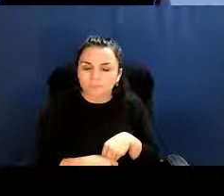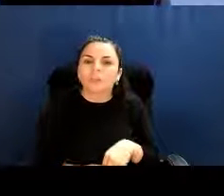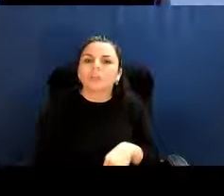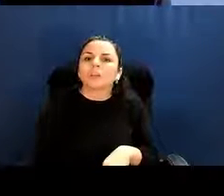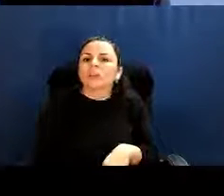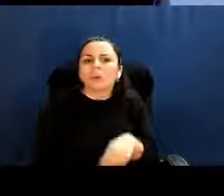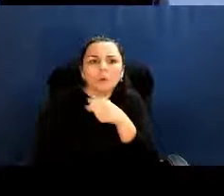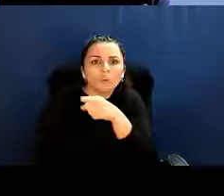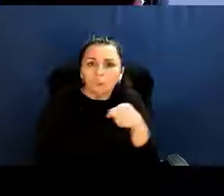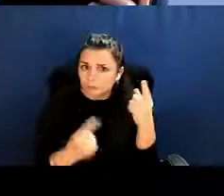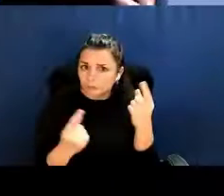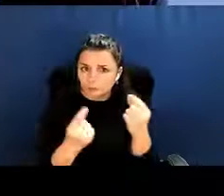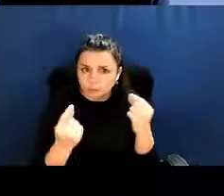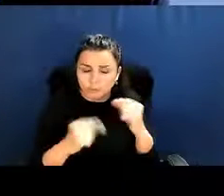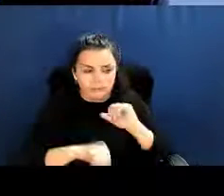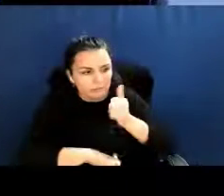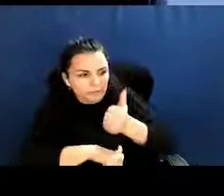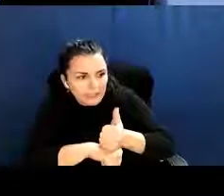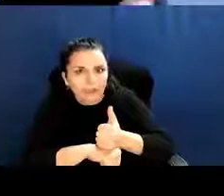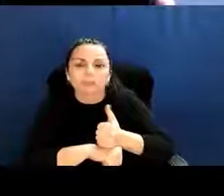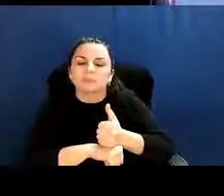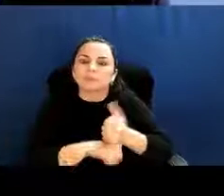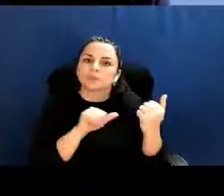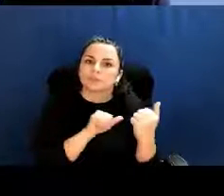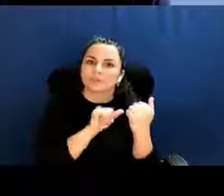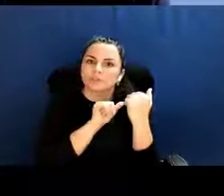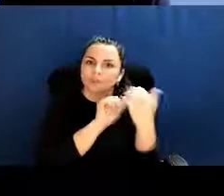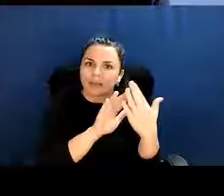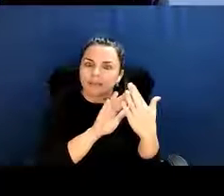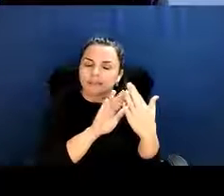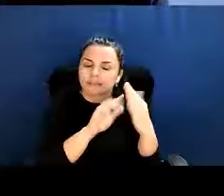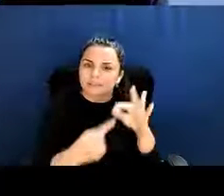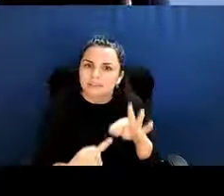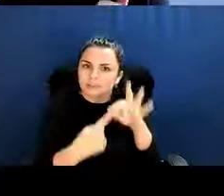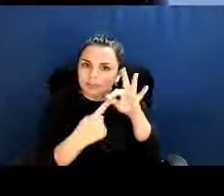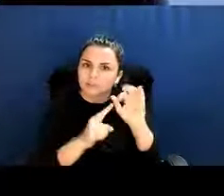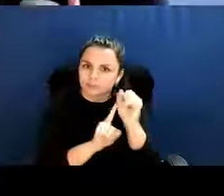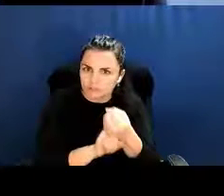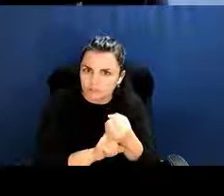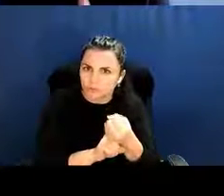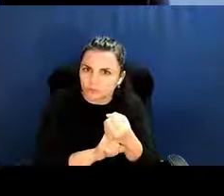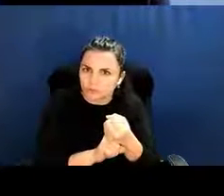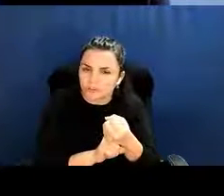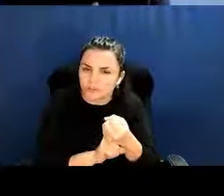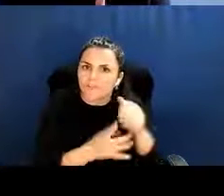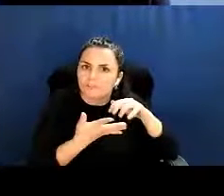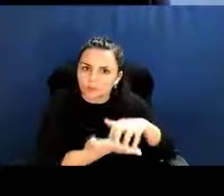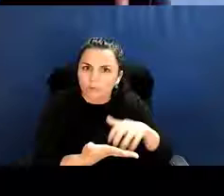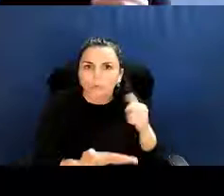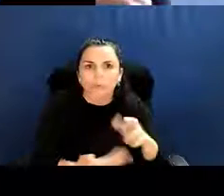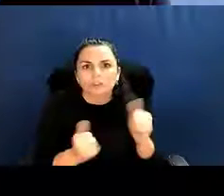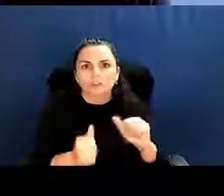implemented to address the situational vulnerabilities, or lessen the impact of vulnerabilities